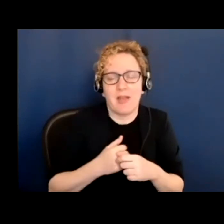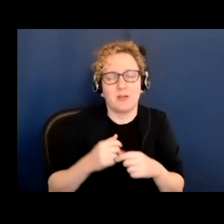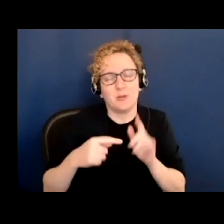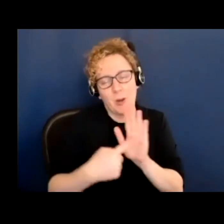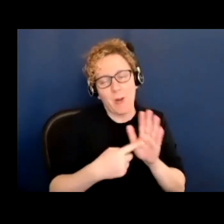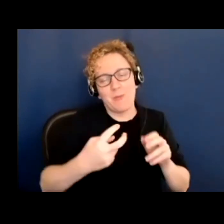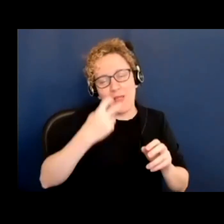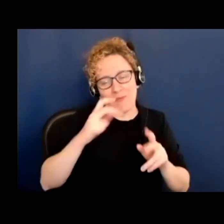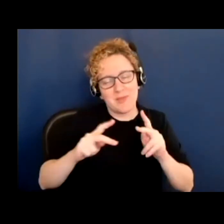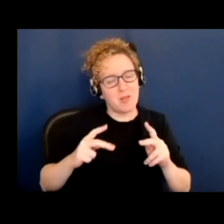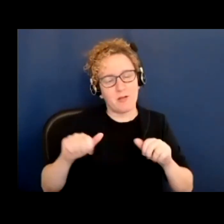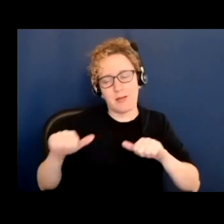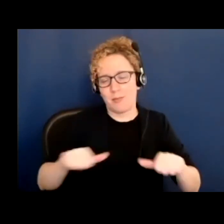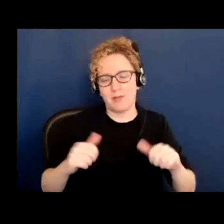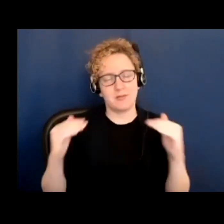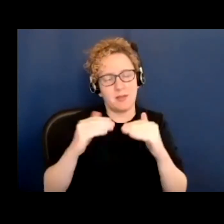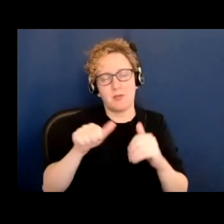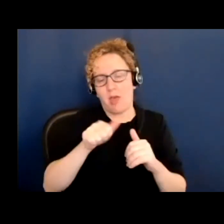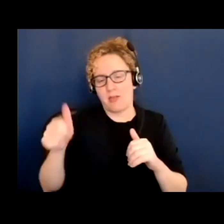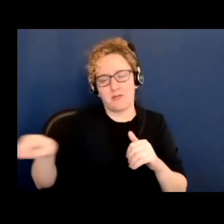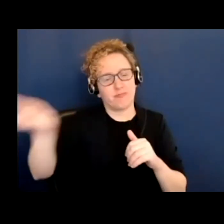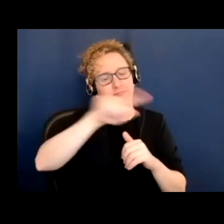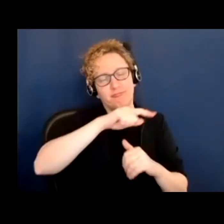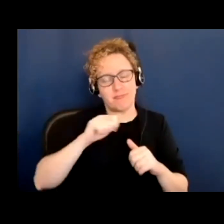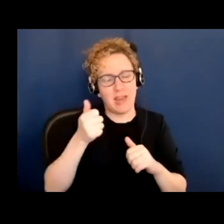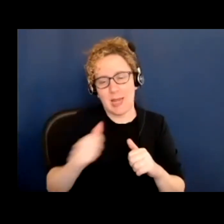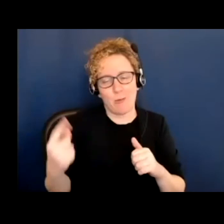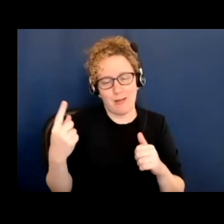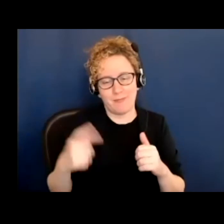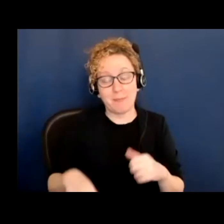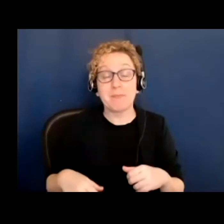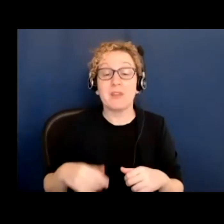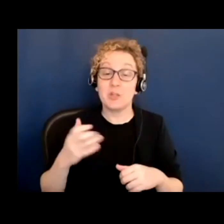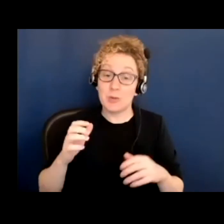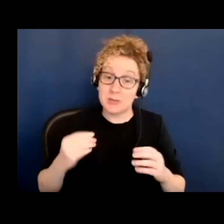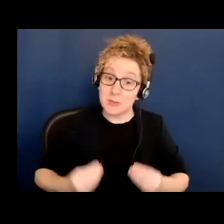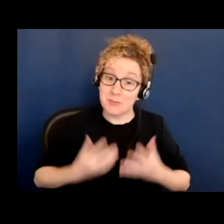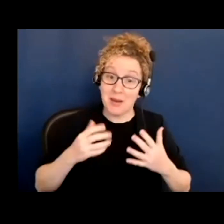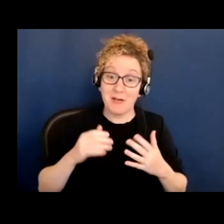She encourages future generations to pursue their dreams and be successful in the same